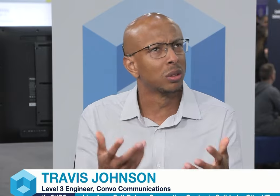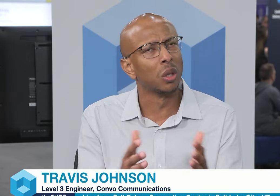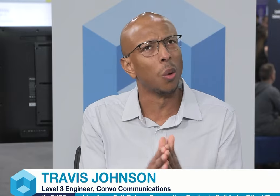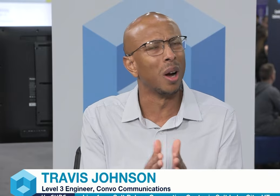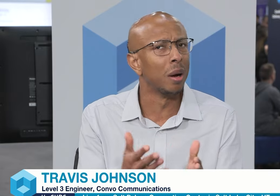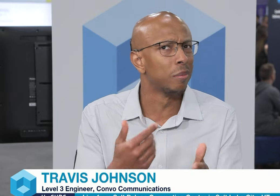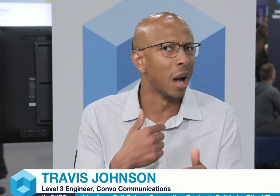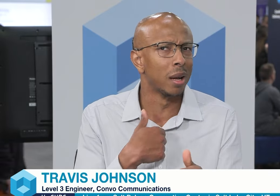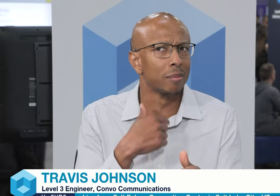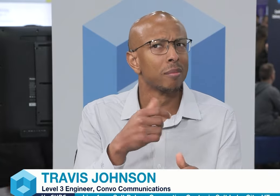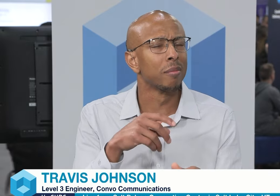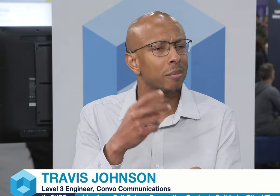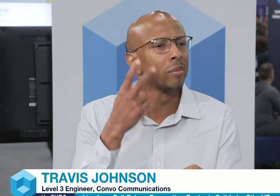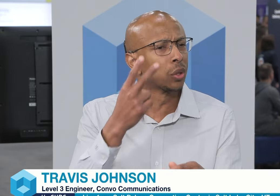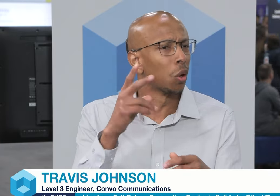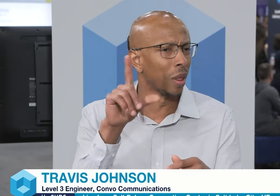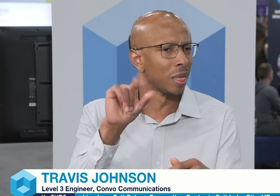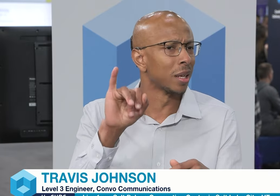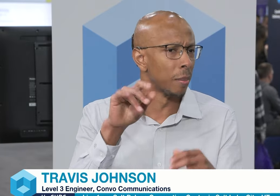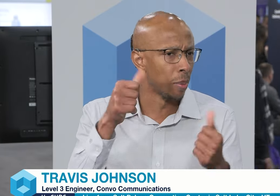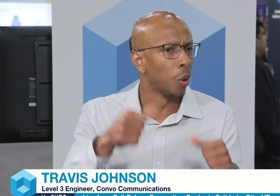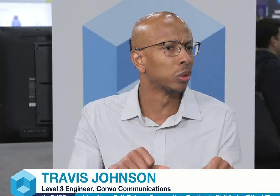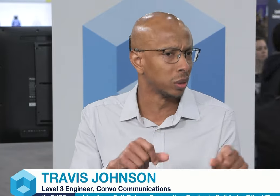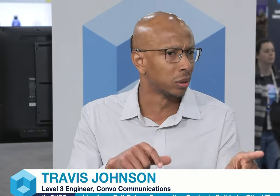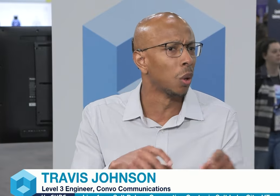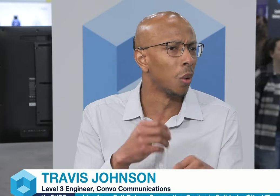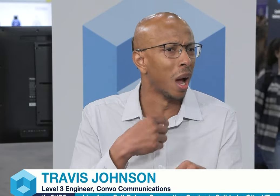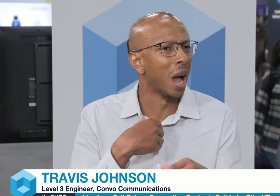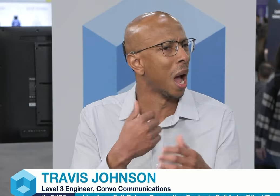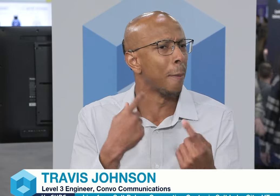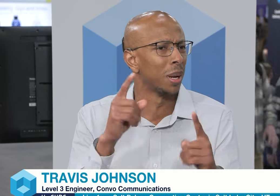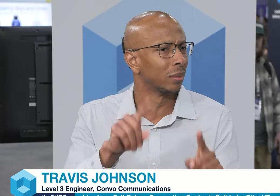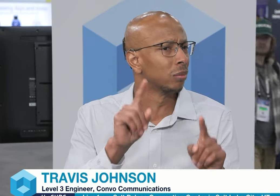of this year actually. And so I saw that on LinkedIn